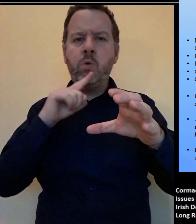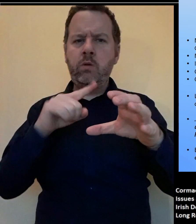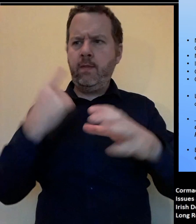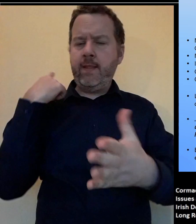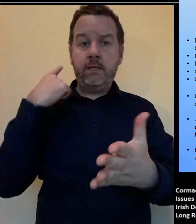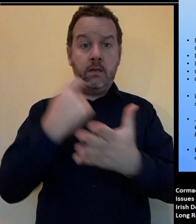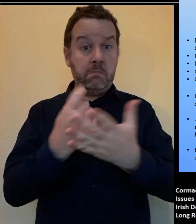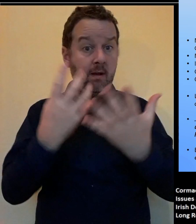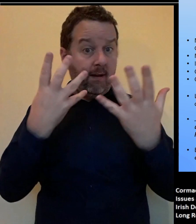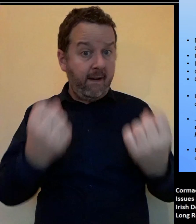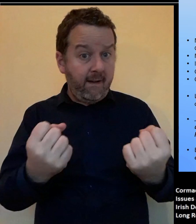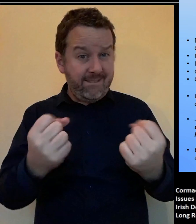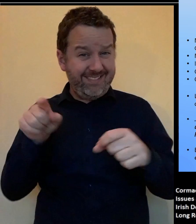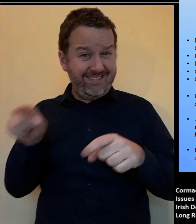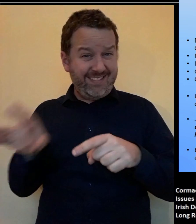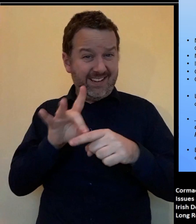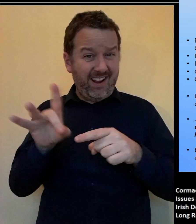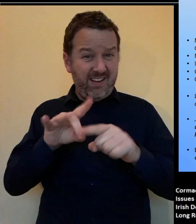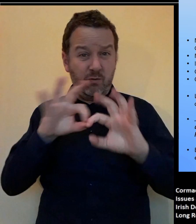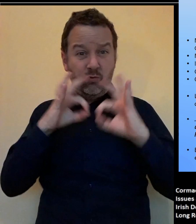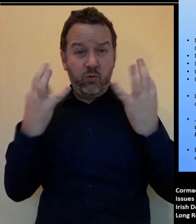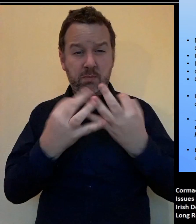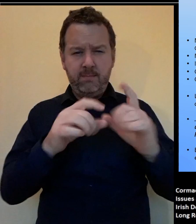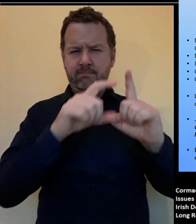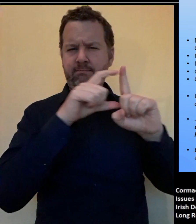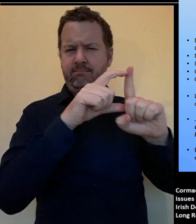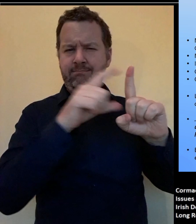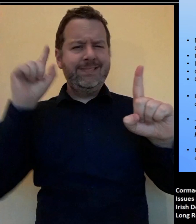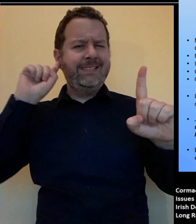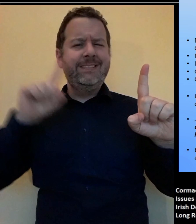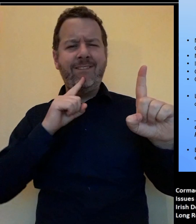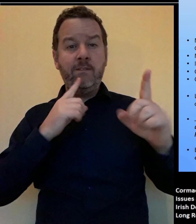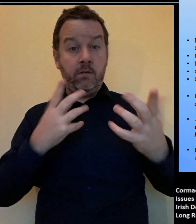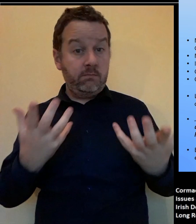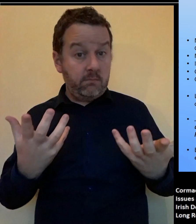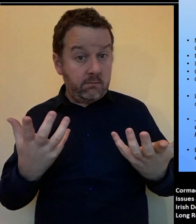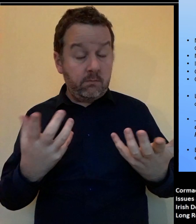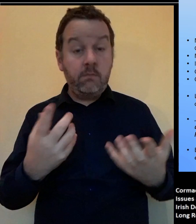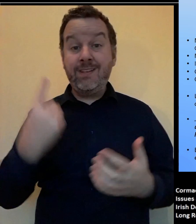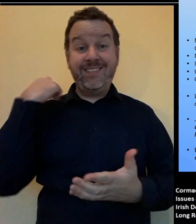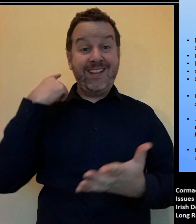but does an Irish deaf 'capital-D' community exist in this period?